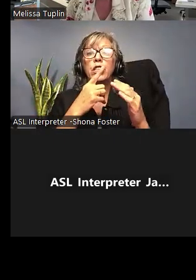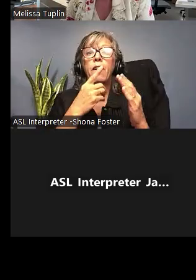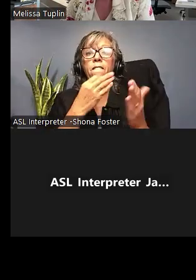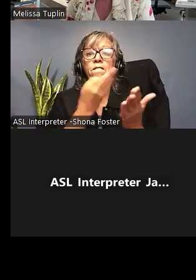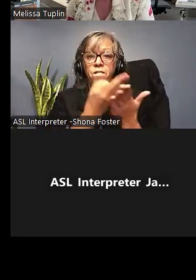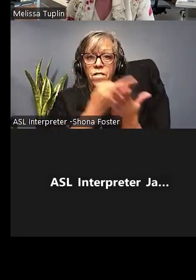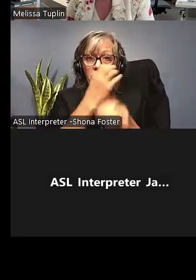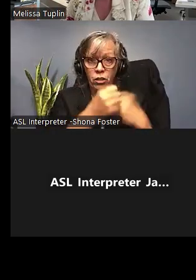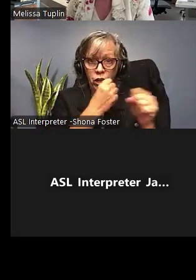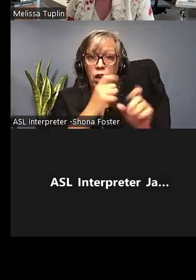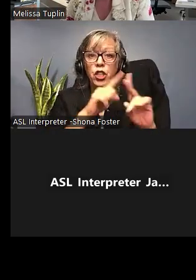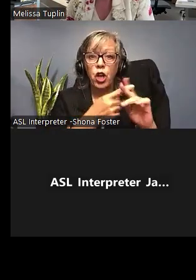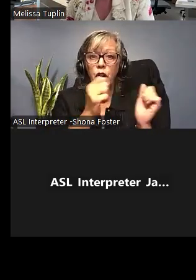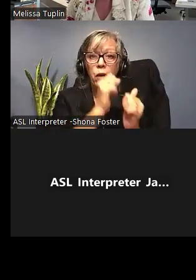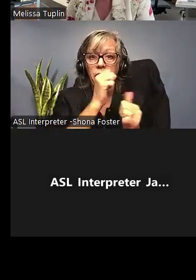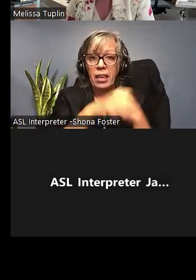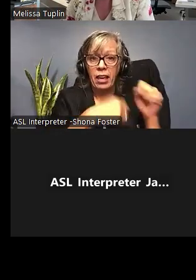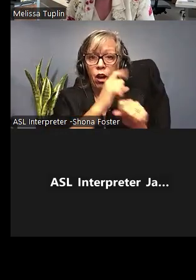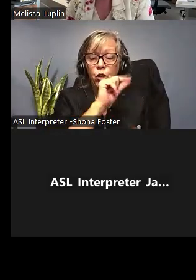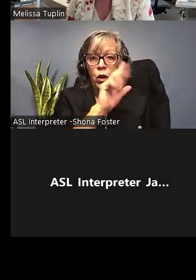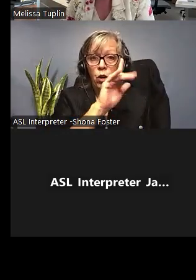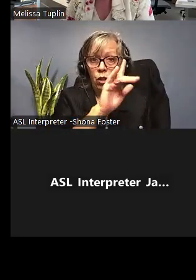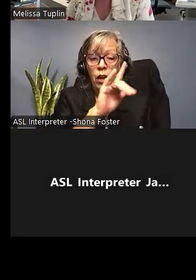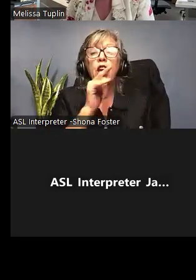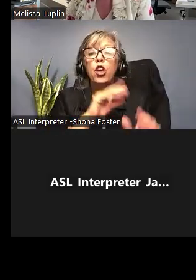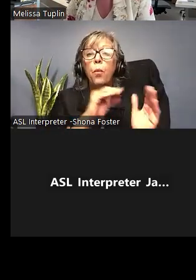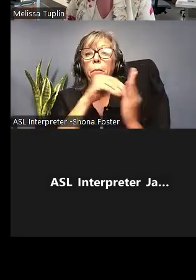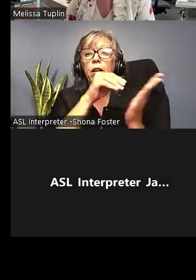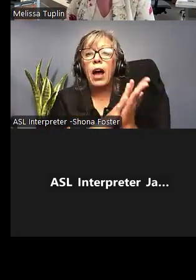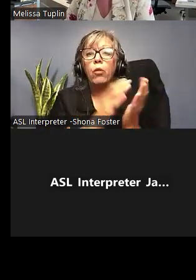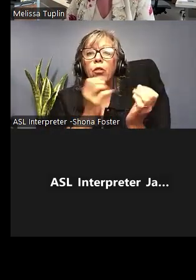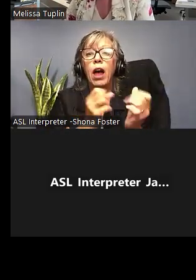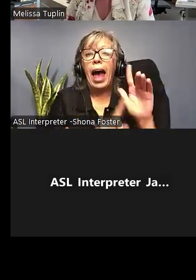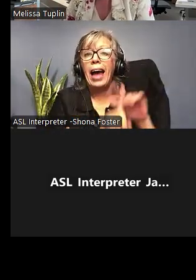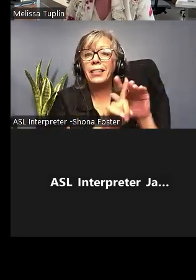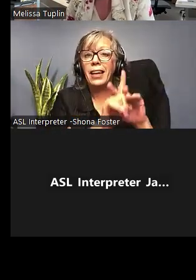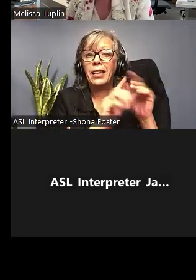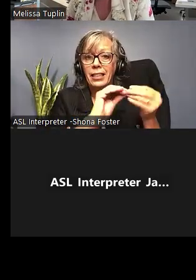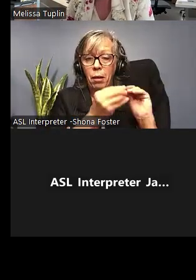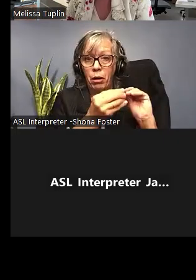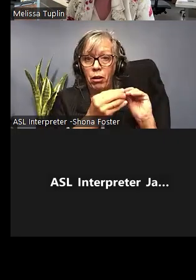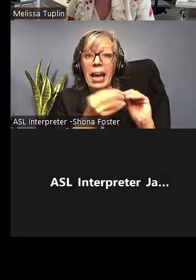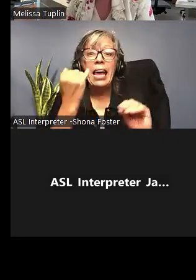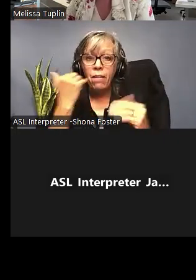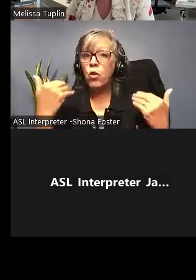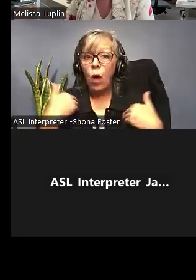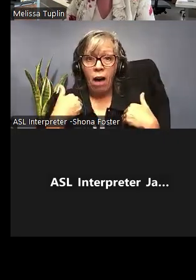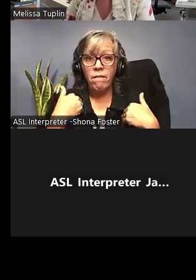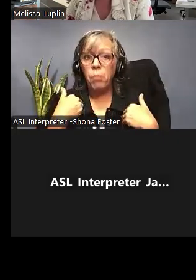for submitting actual attendance numbers. Feel free to enter them if you have them; it's not a